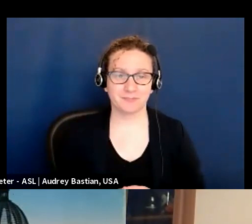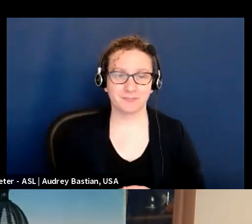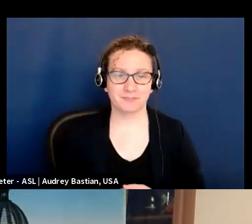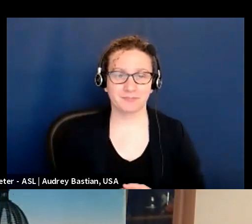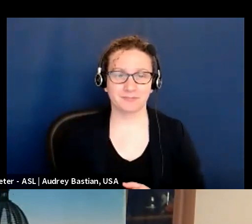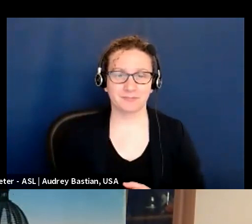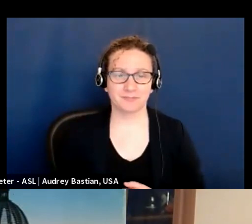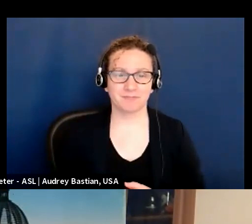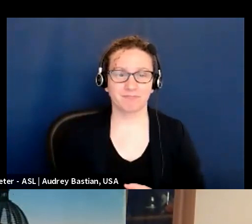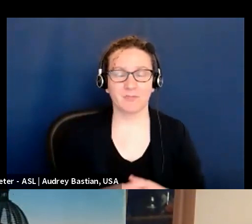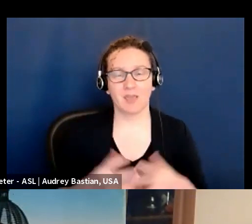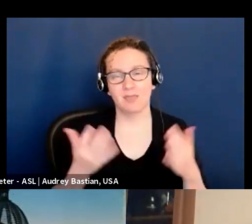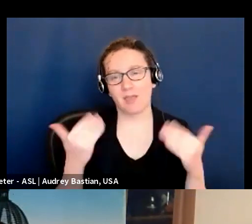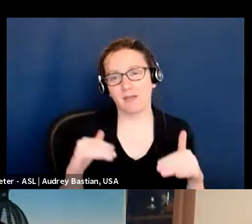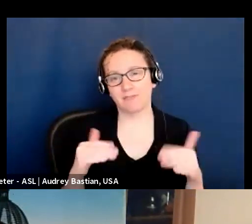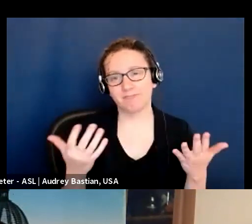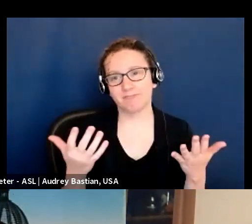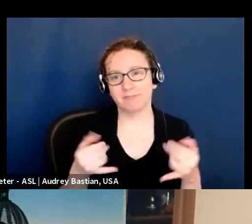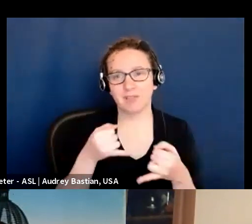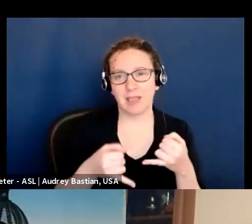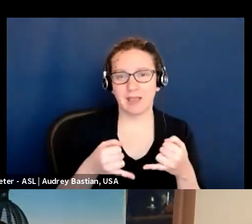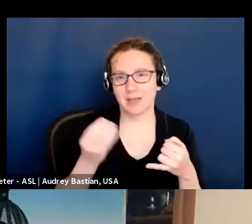And then I guess it was just, in the end I told them, you know, Germany is